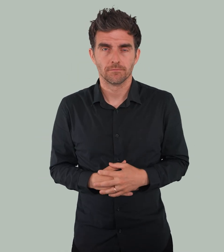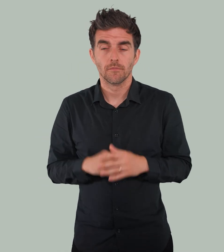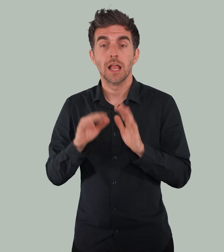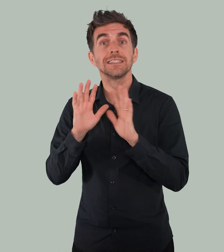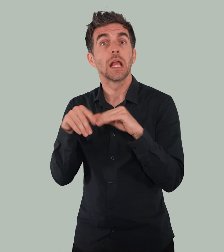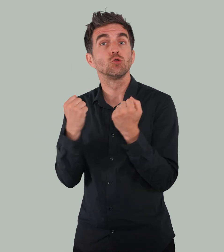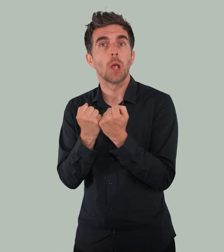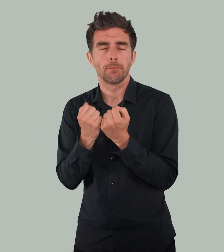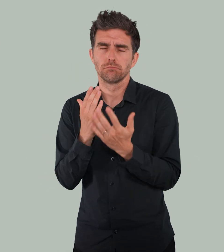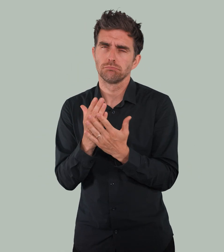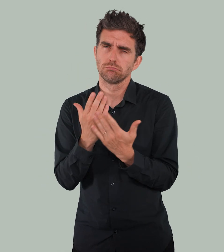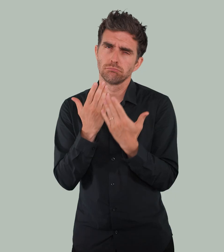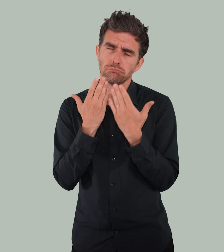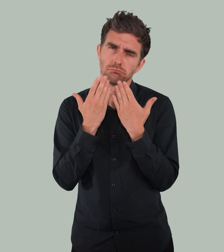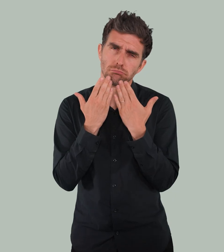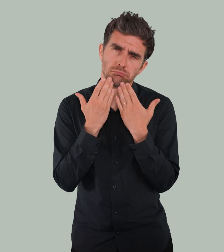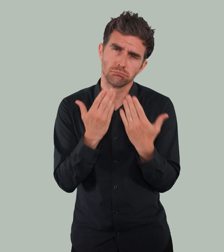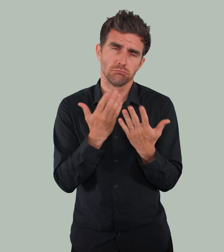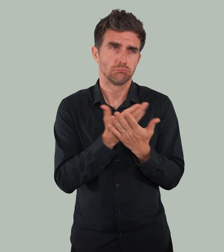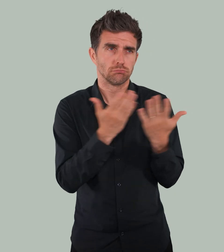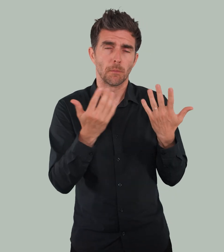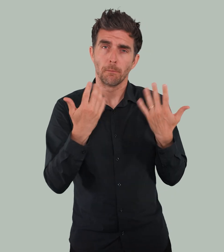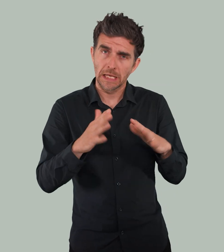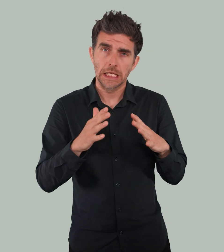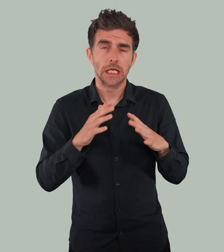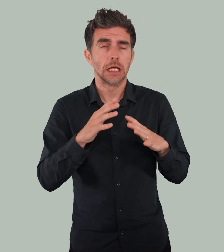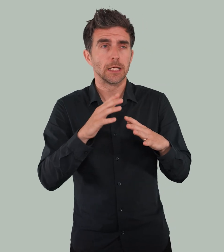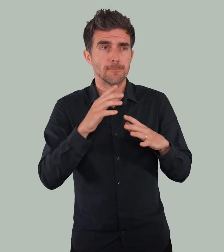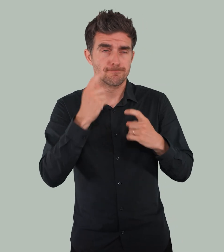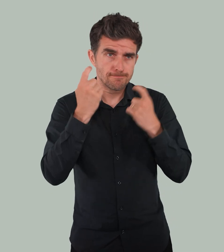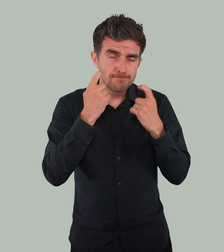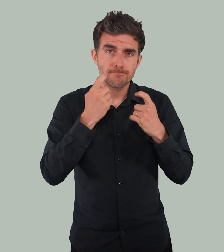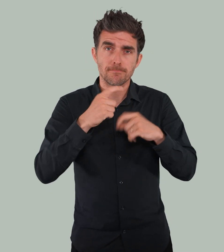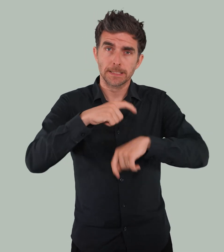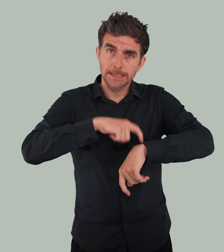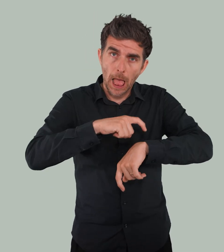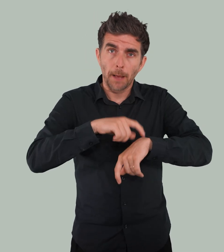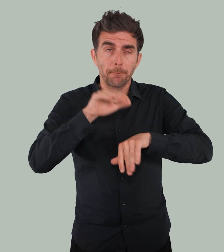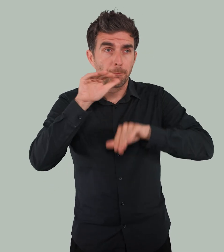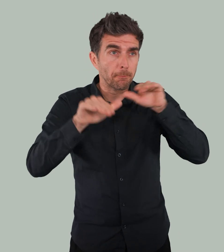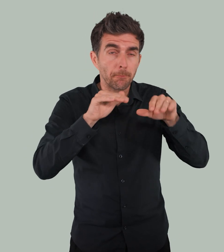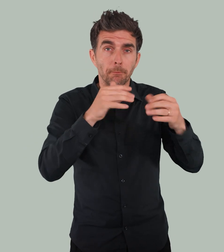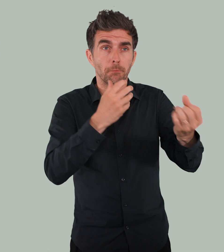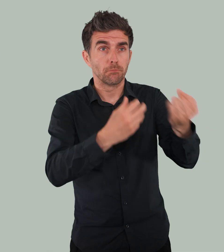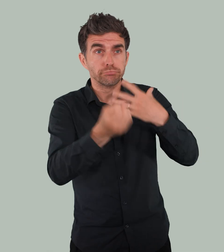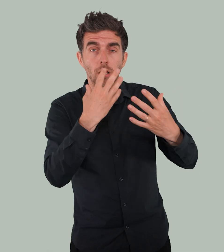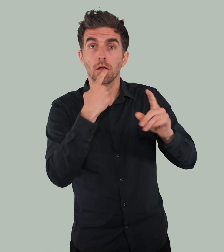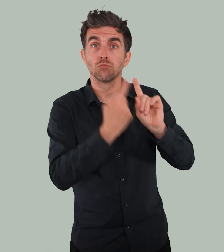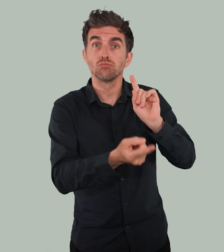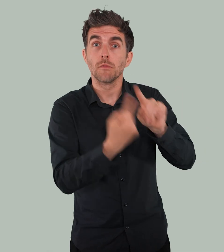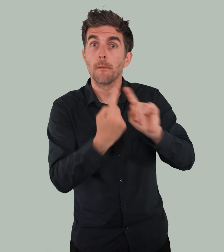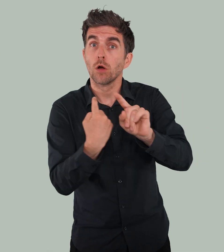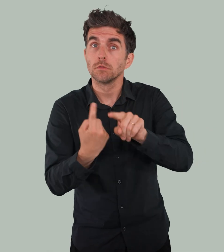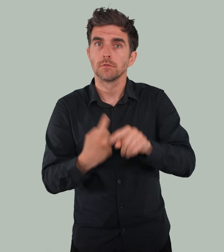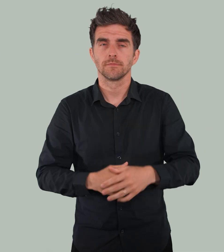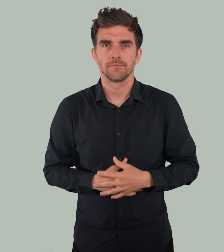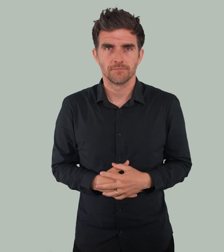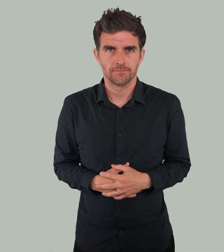2. The steering group is grateful to all those who took the time to respond.